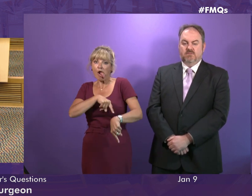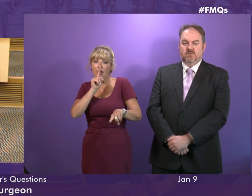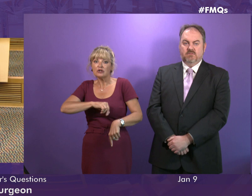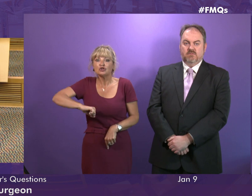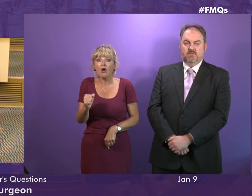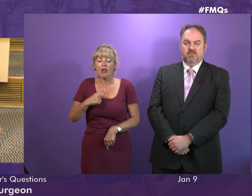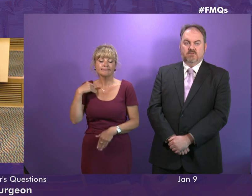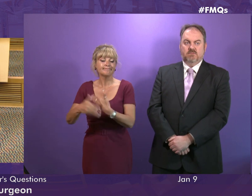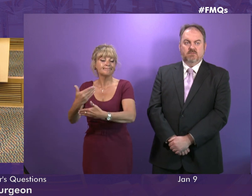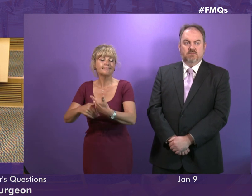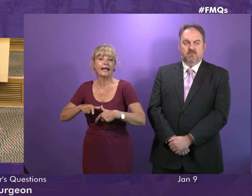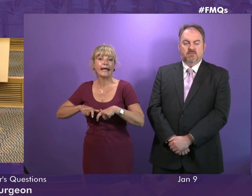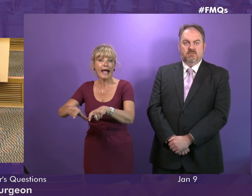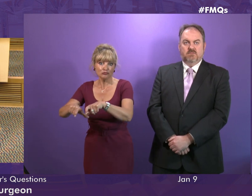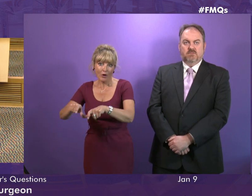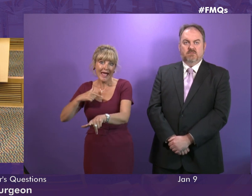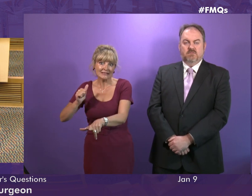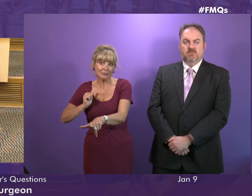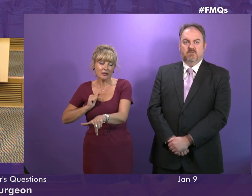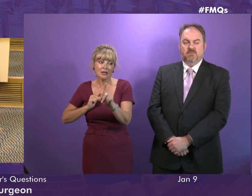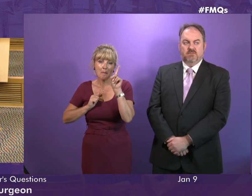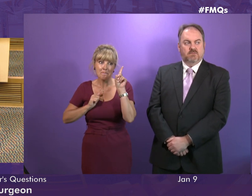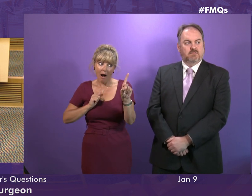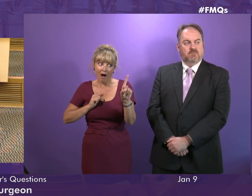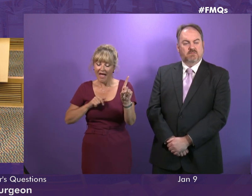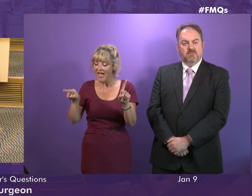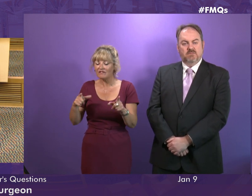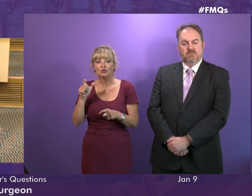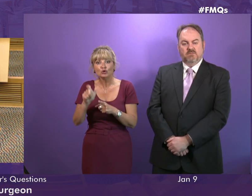of this Parliament and the wider Scottish public, that will demonstrate that the United